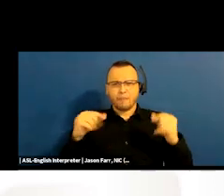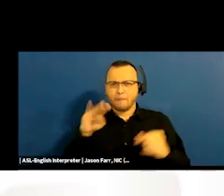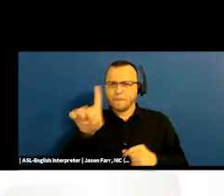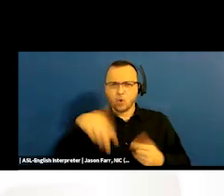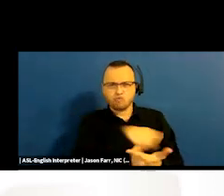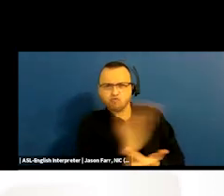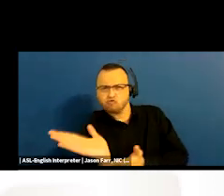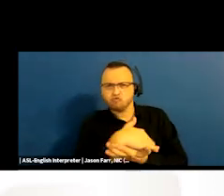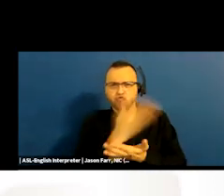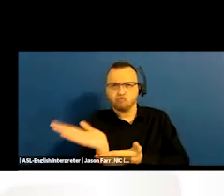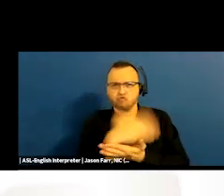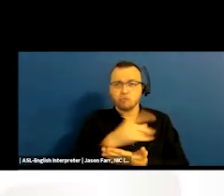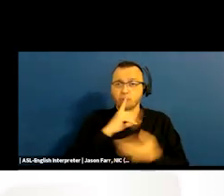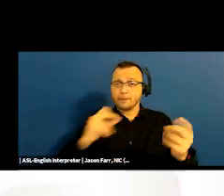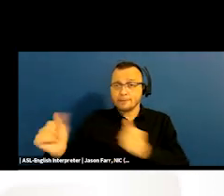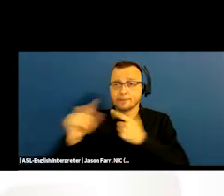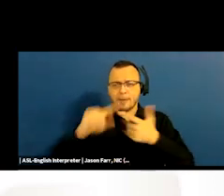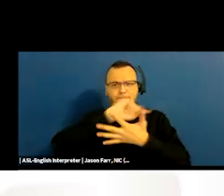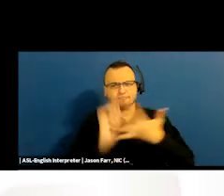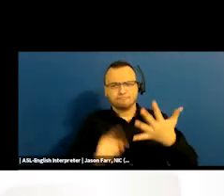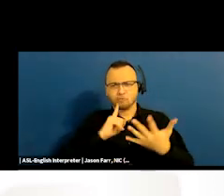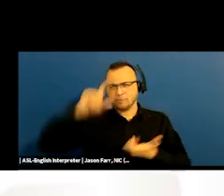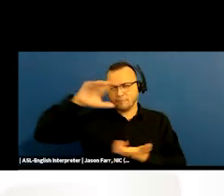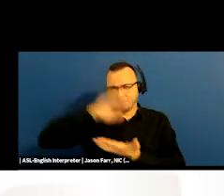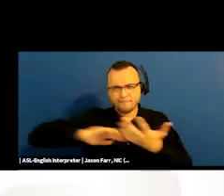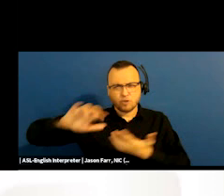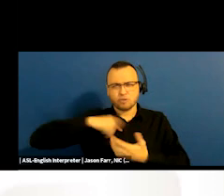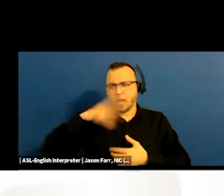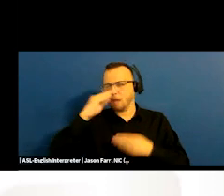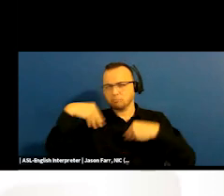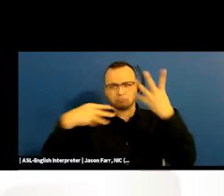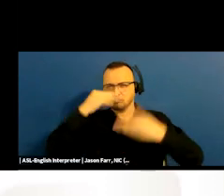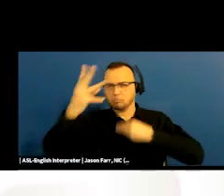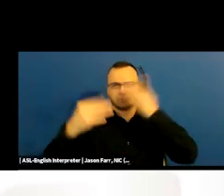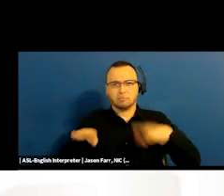just what are some signs and symptoms. 'Cause I was confused, I thought I was enlightened. I thought I had everything figured out.